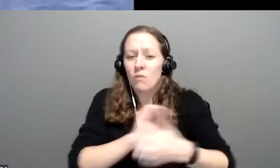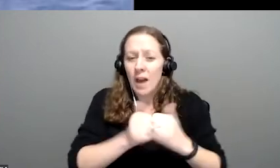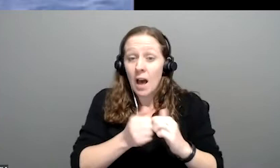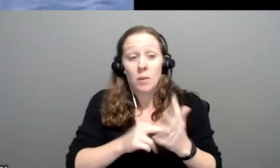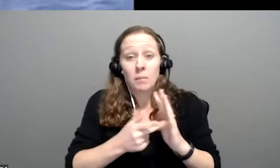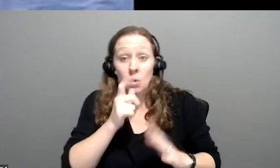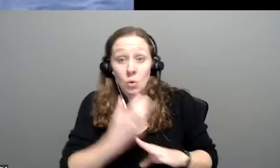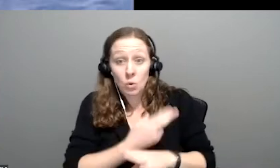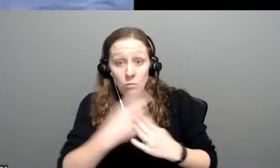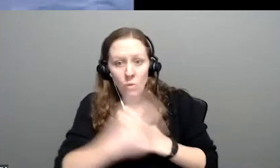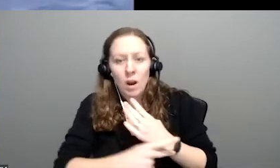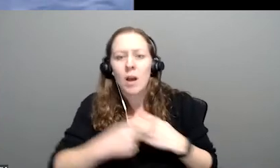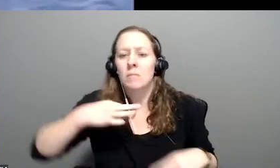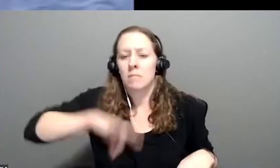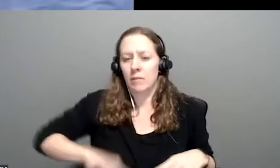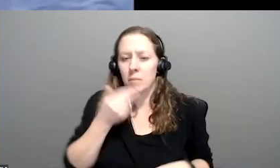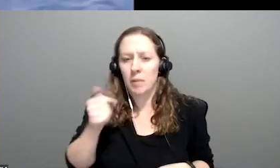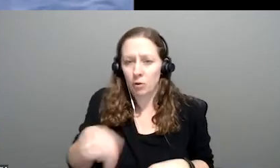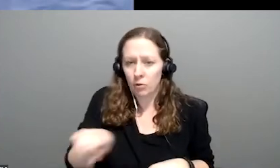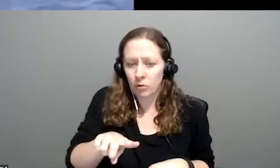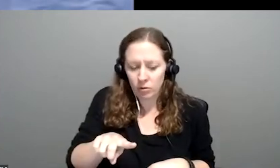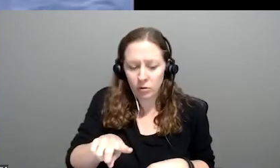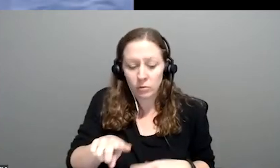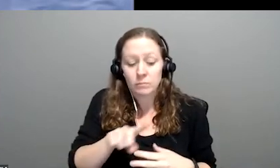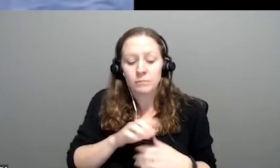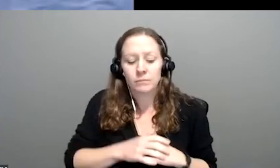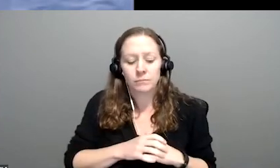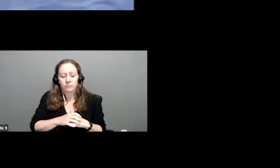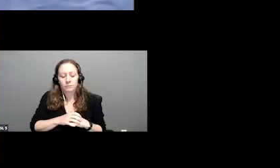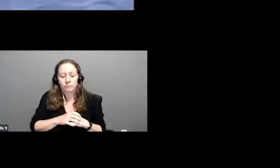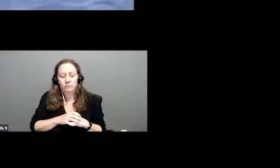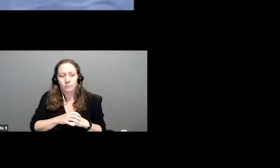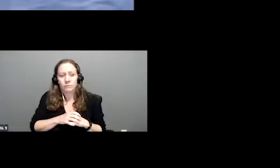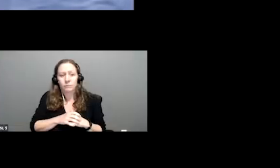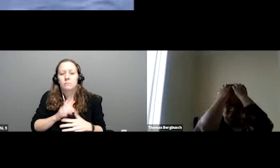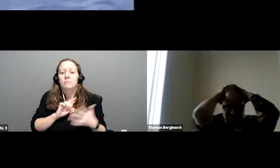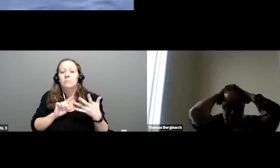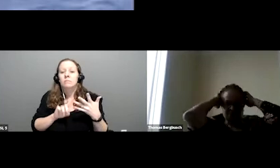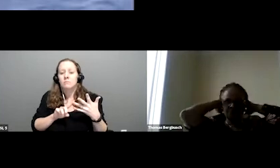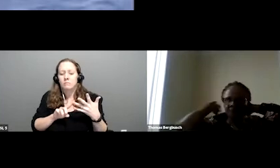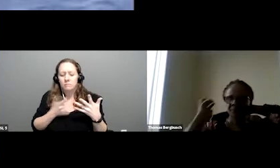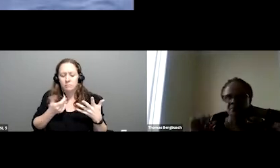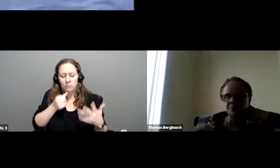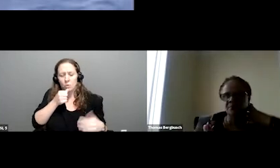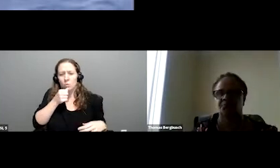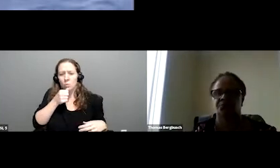Also, the speakers would like to discuss with you how to make sure that women equally benefit from